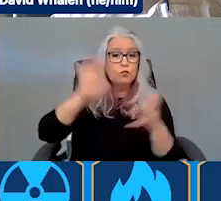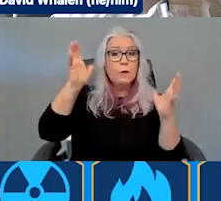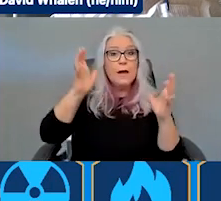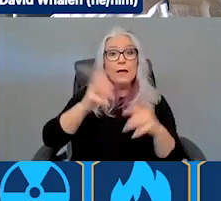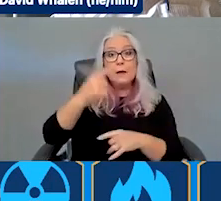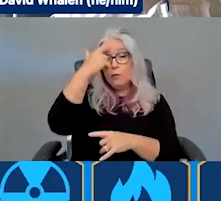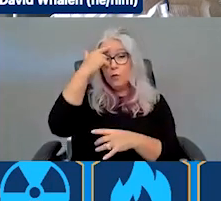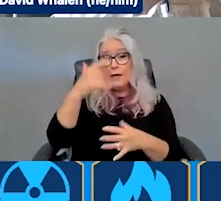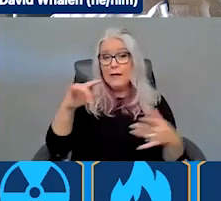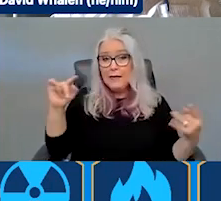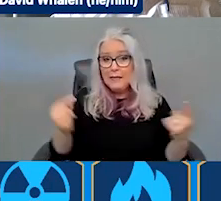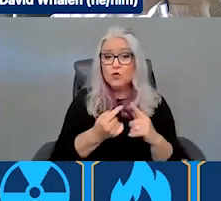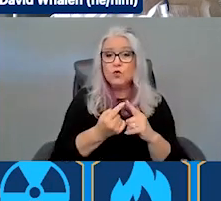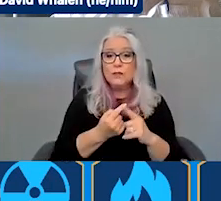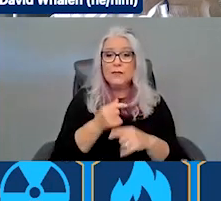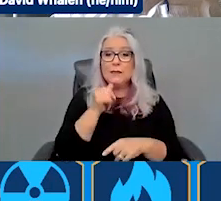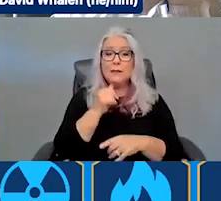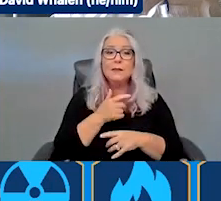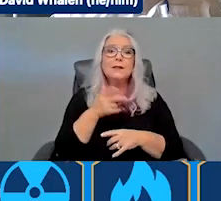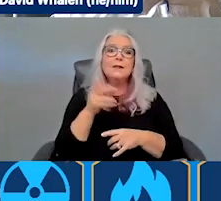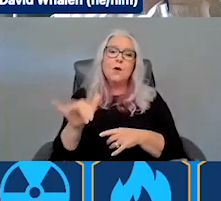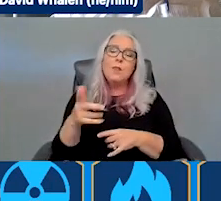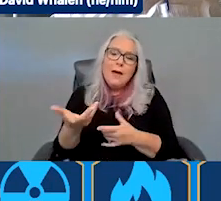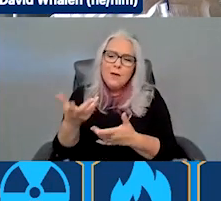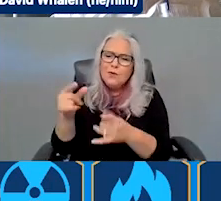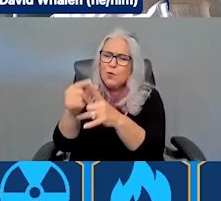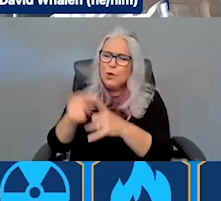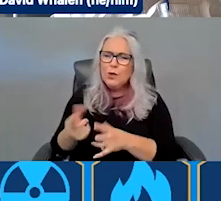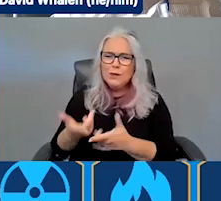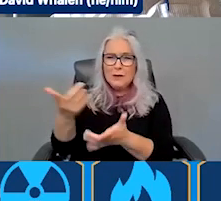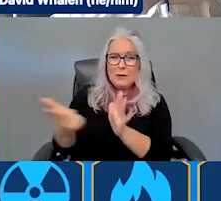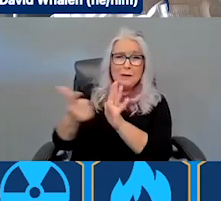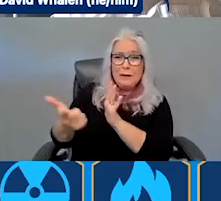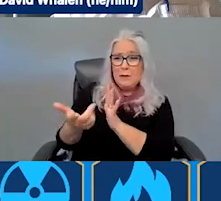disability status is found to be ill legal. They had to change it. In New York the concerns